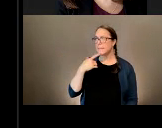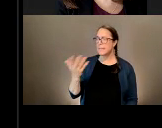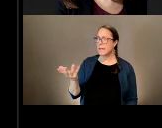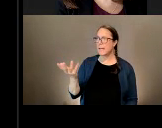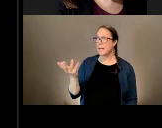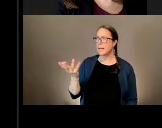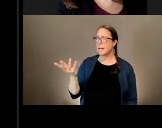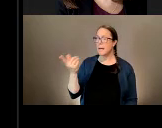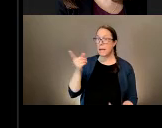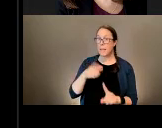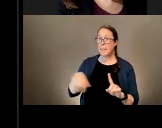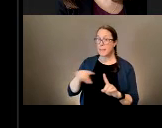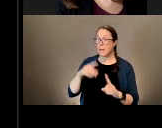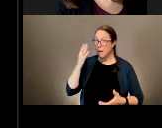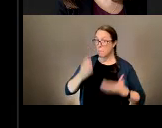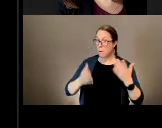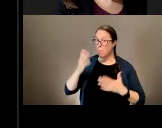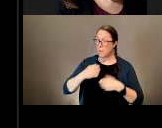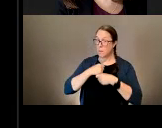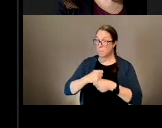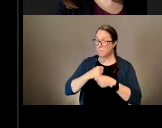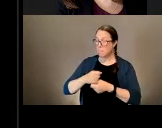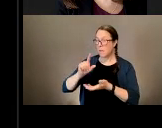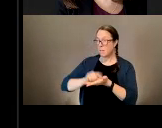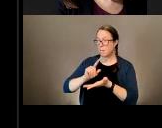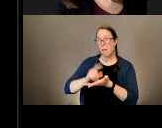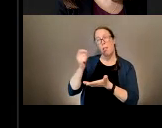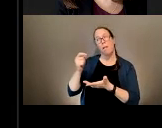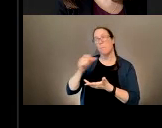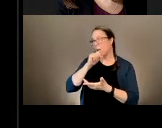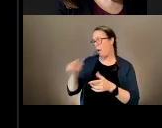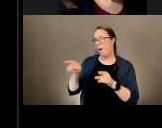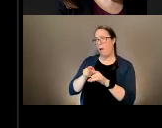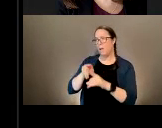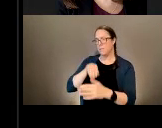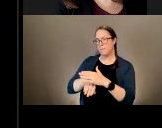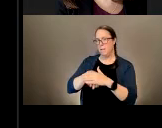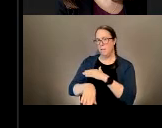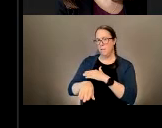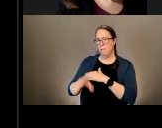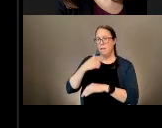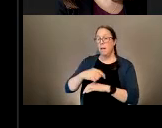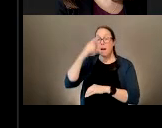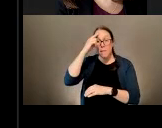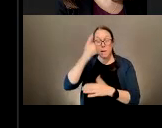they probably make documents a bit less accessible. I do think what you touched on, Flora,